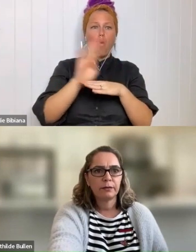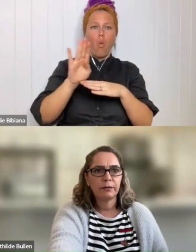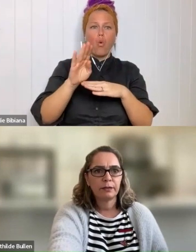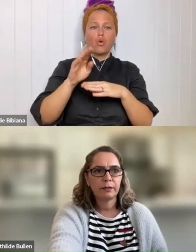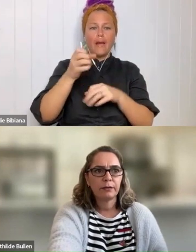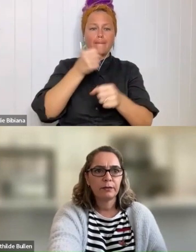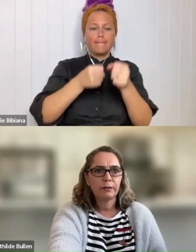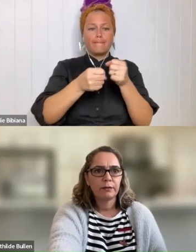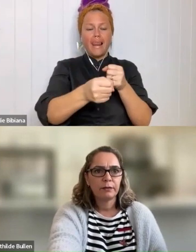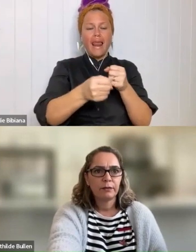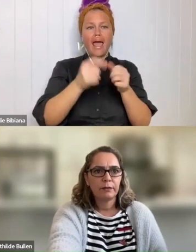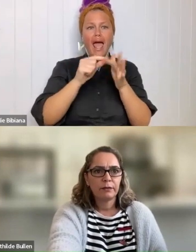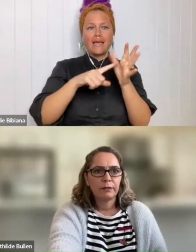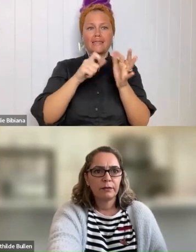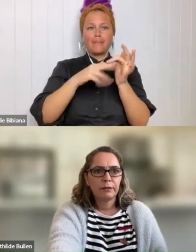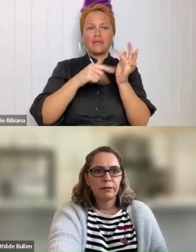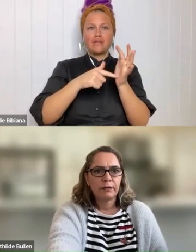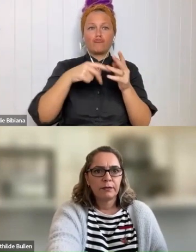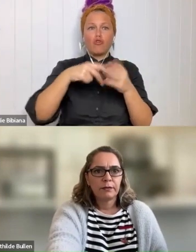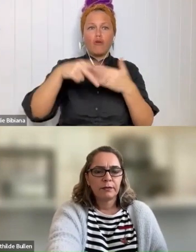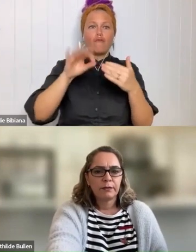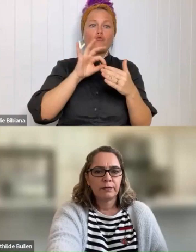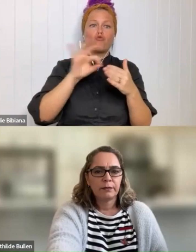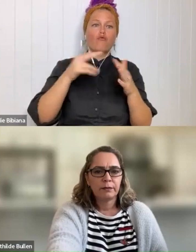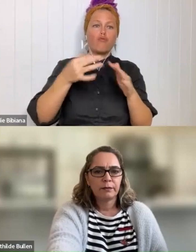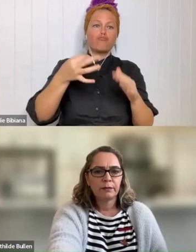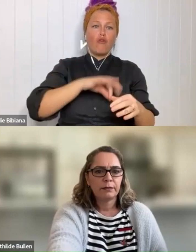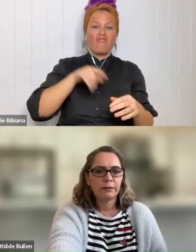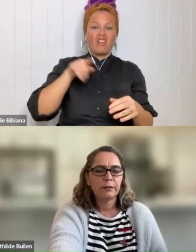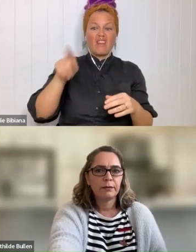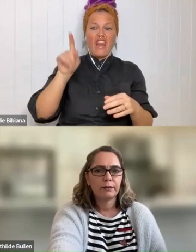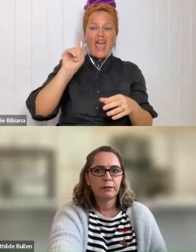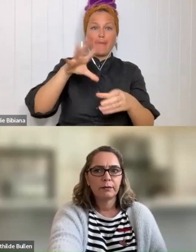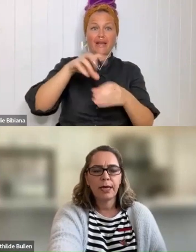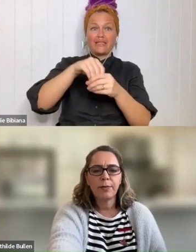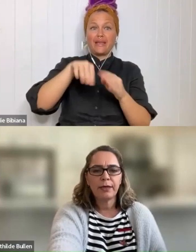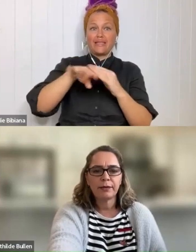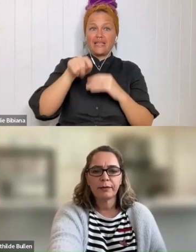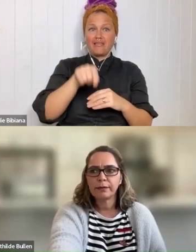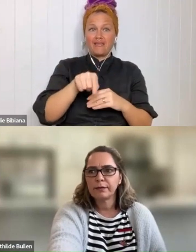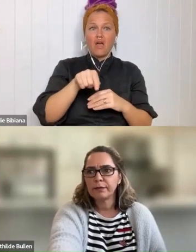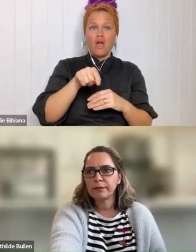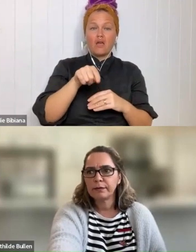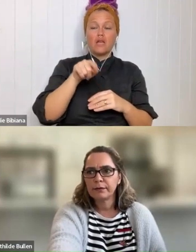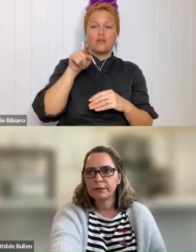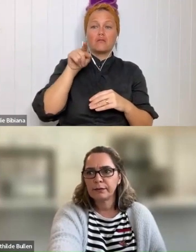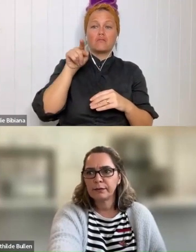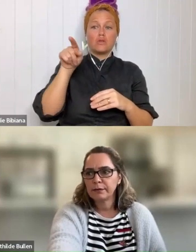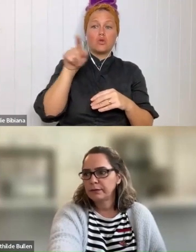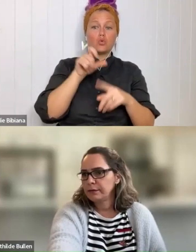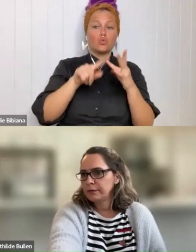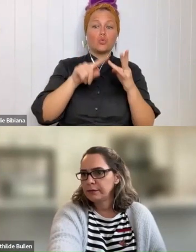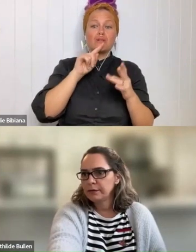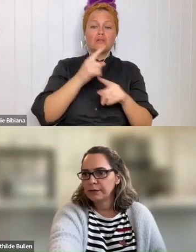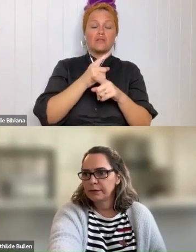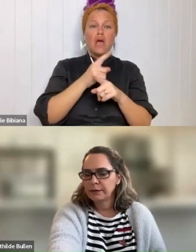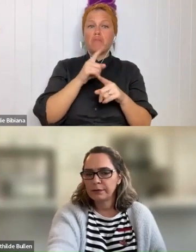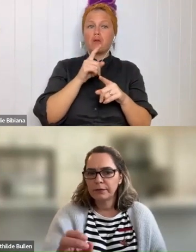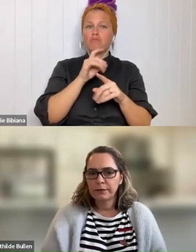which her not for profit is participating in. And she does say, though, that there don't seem to be measures for cultural